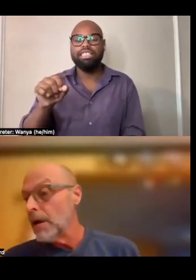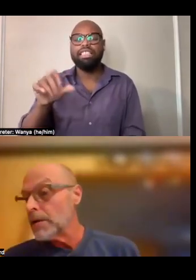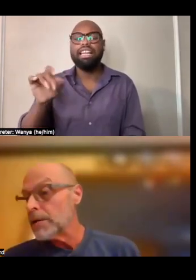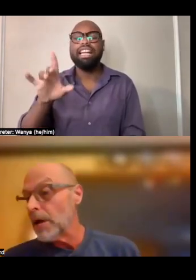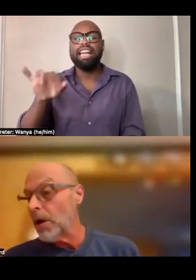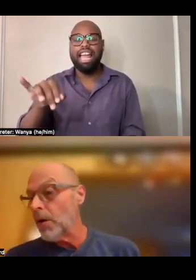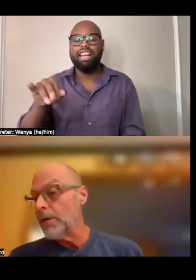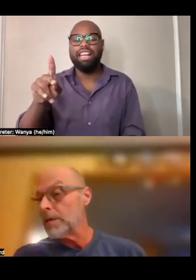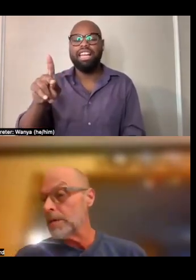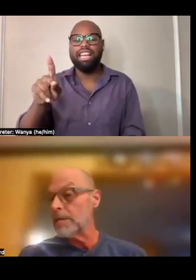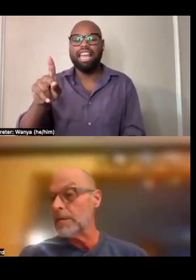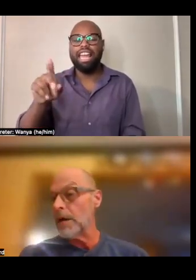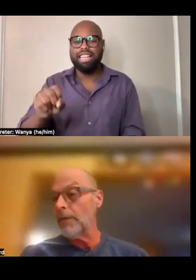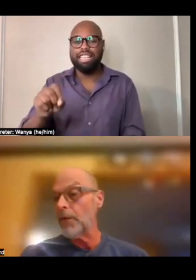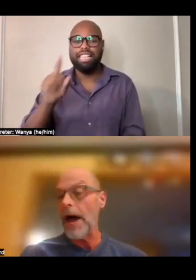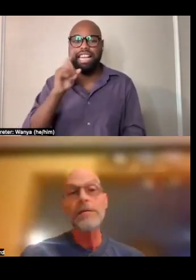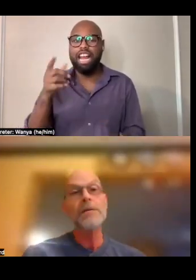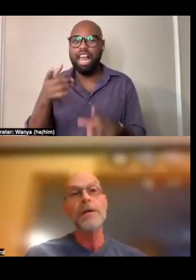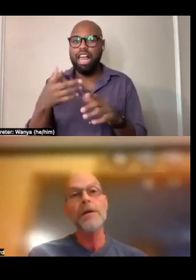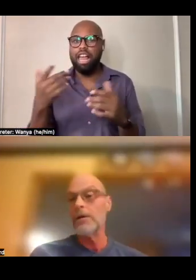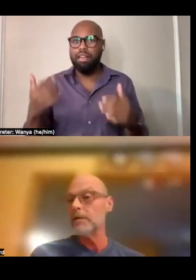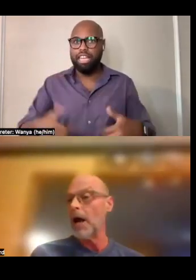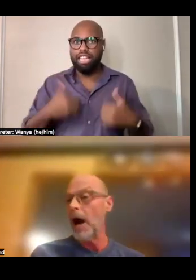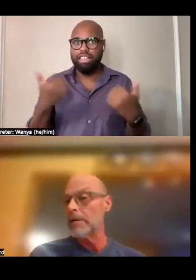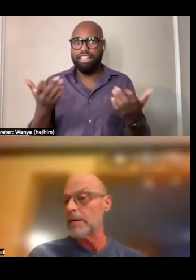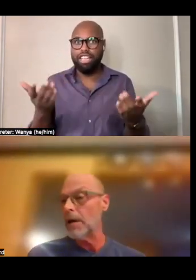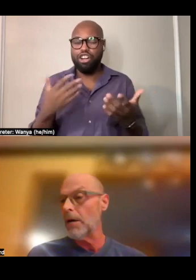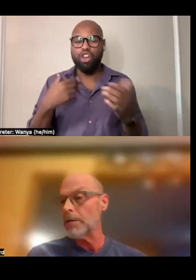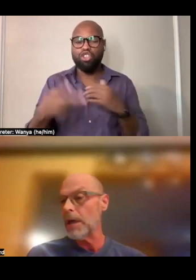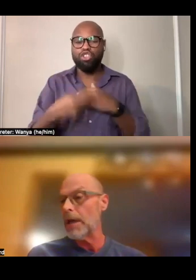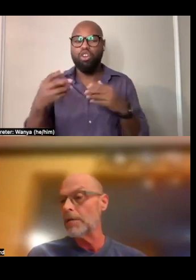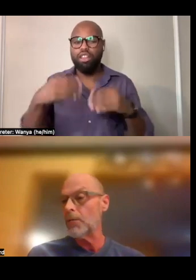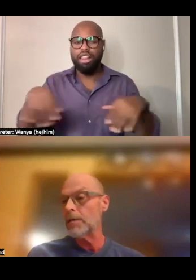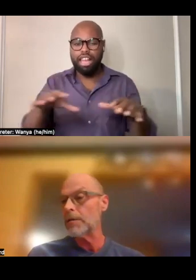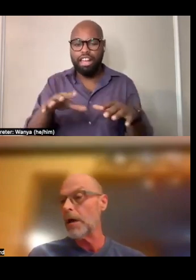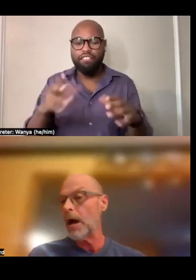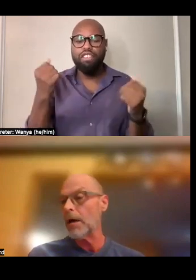So this is for thousands of years, Kansa, Osage, Wichita,